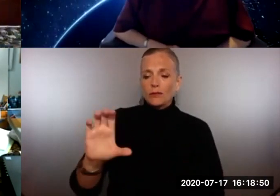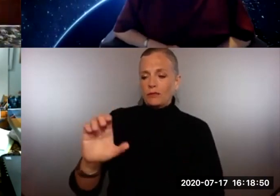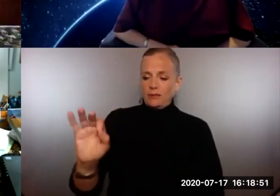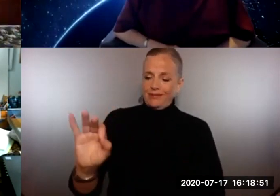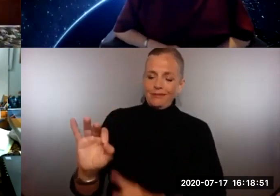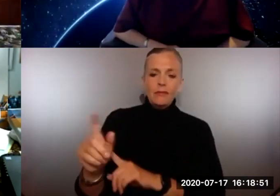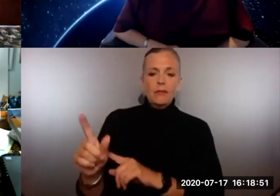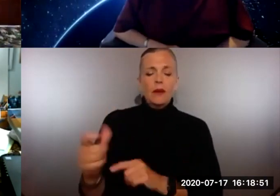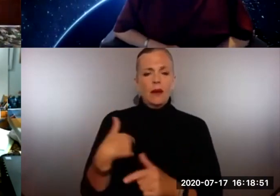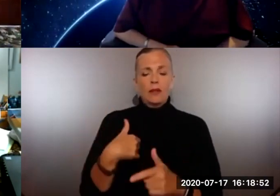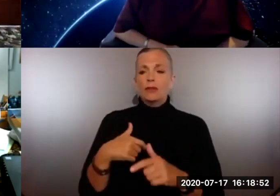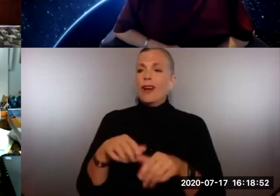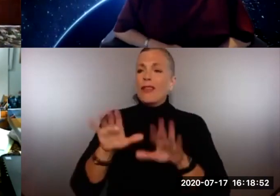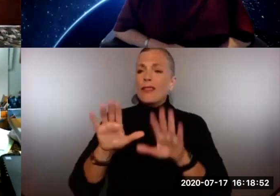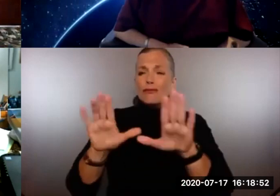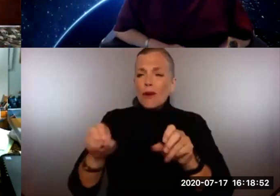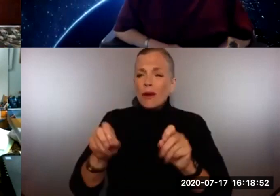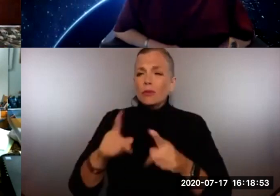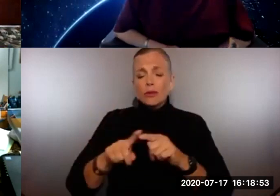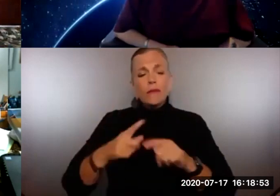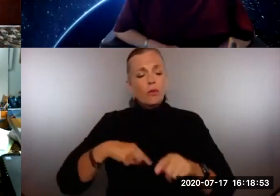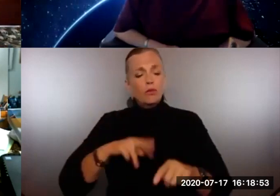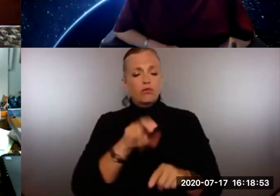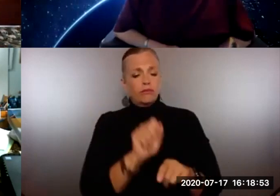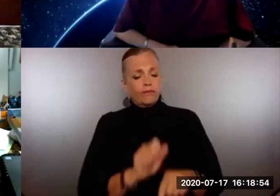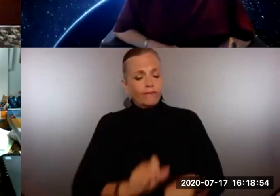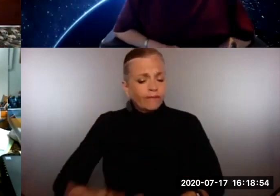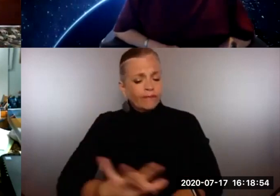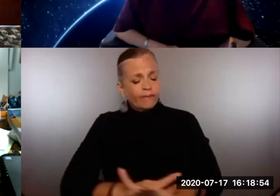States and other countries to work with allies who